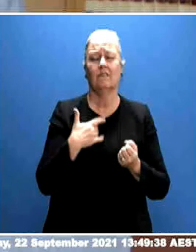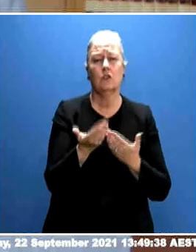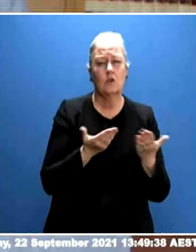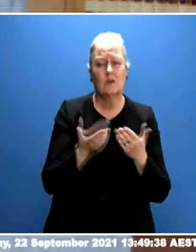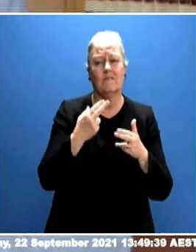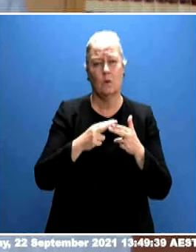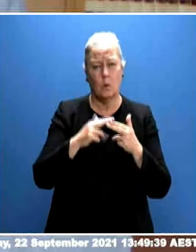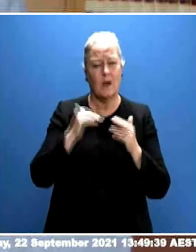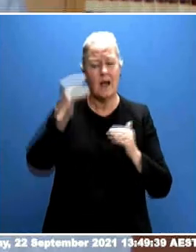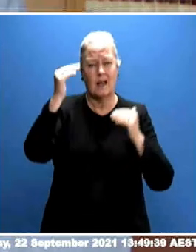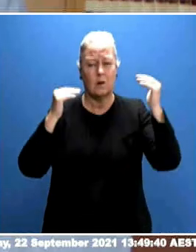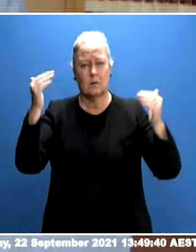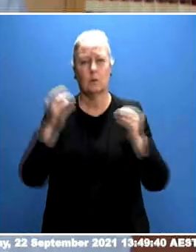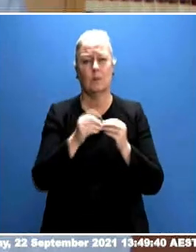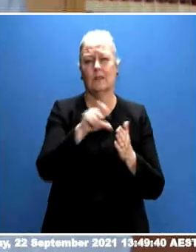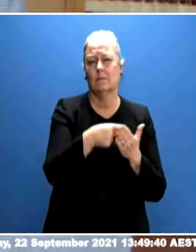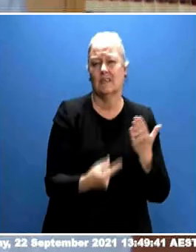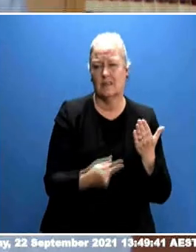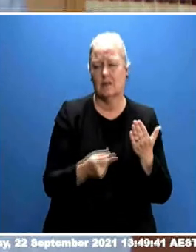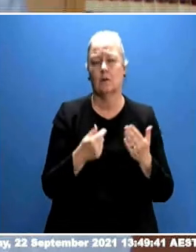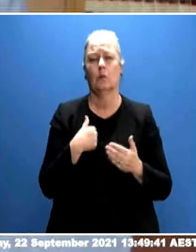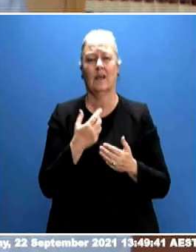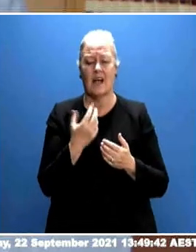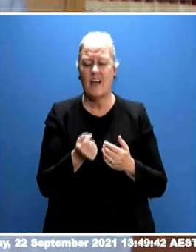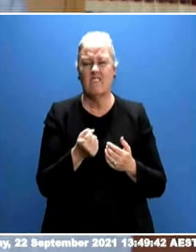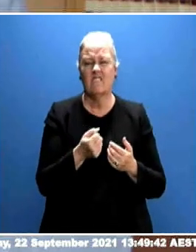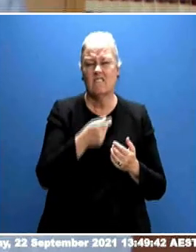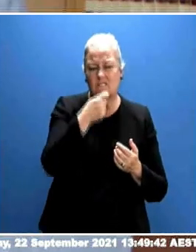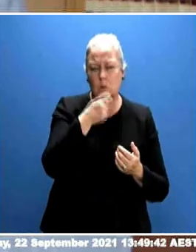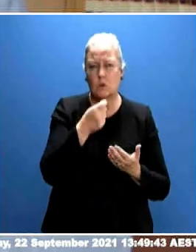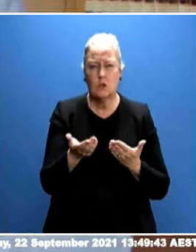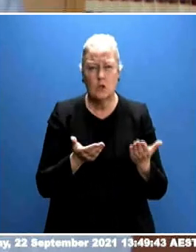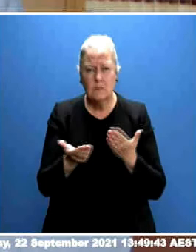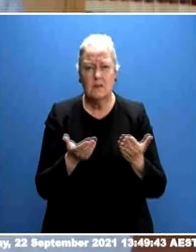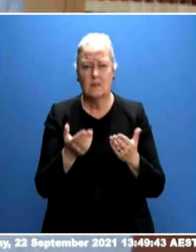with disability. We have a small number of services for crisis and emergency for